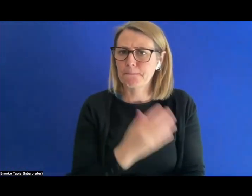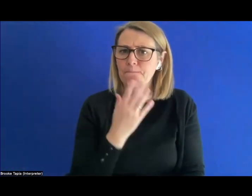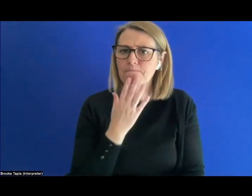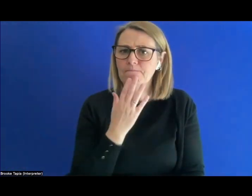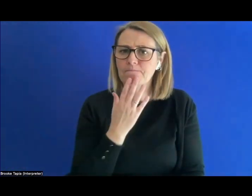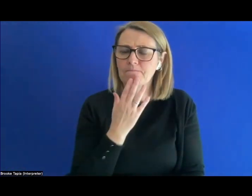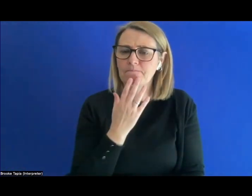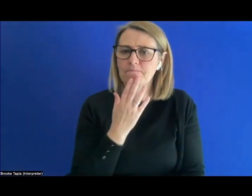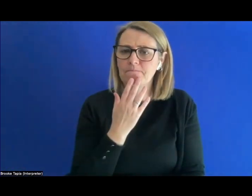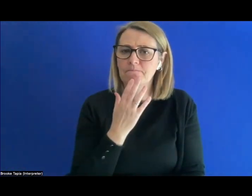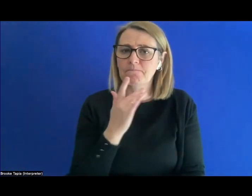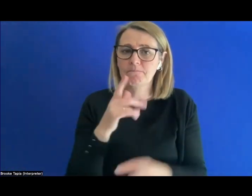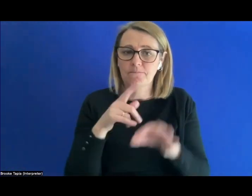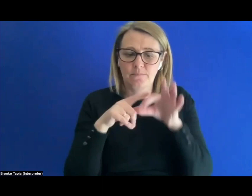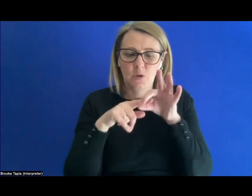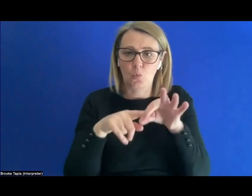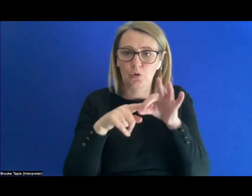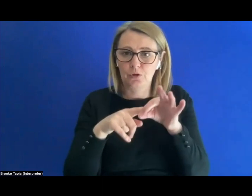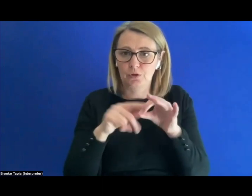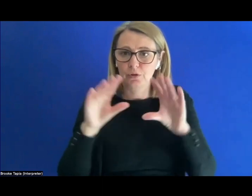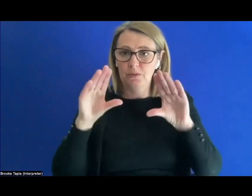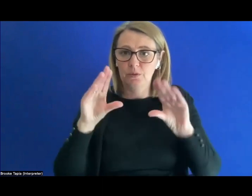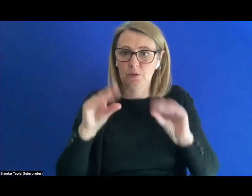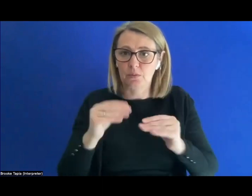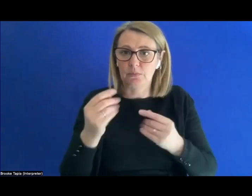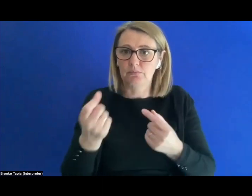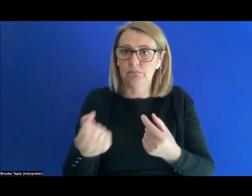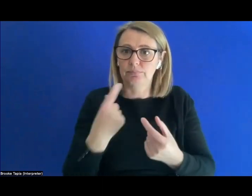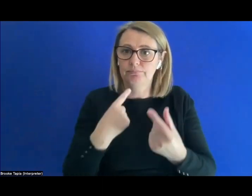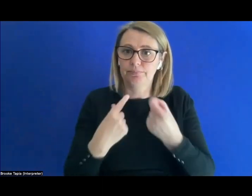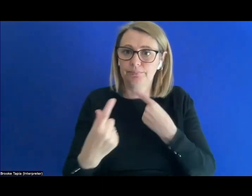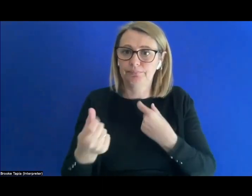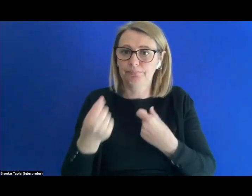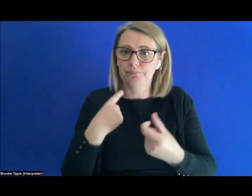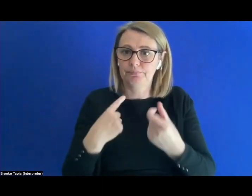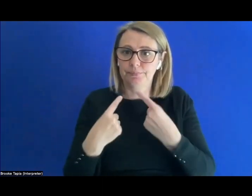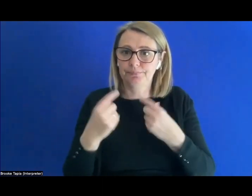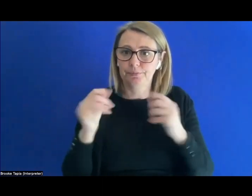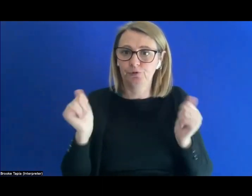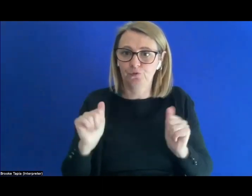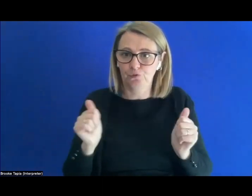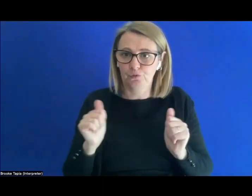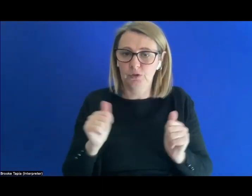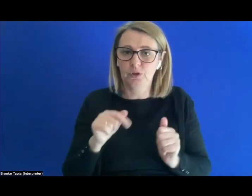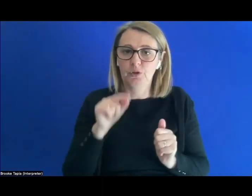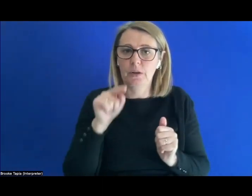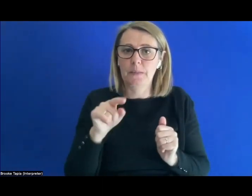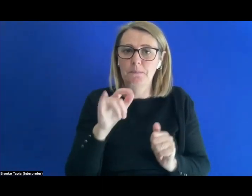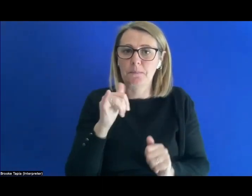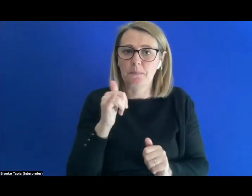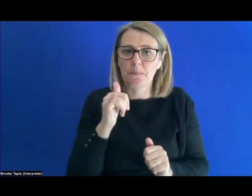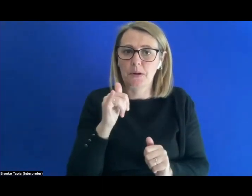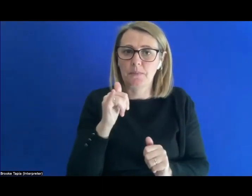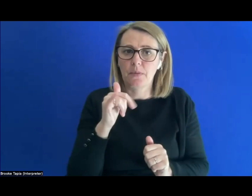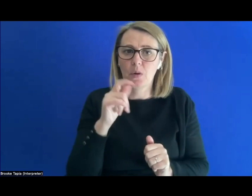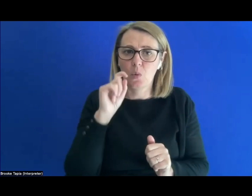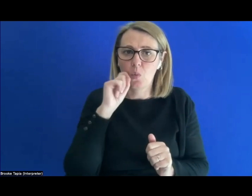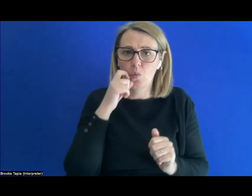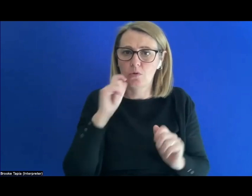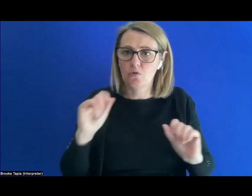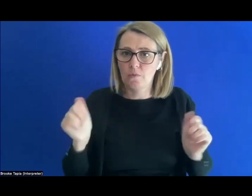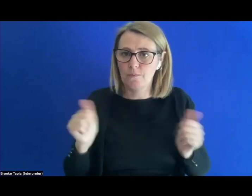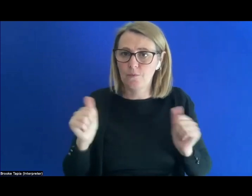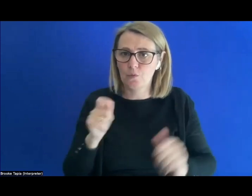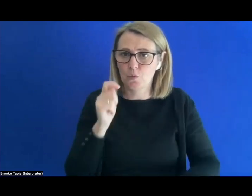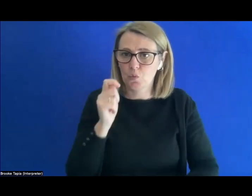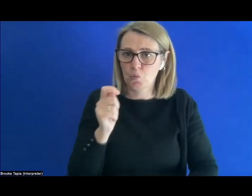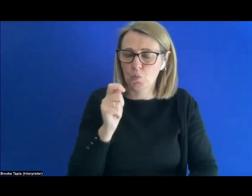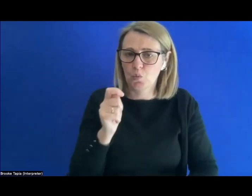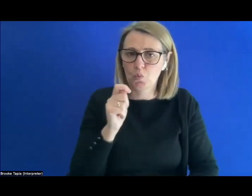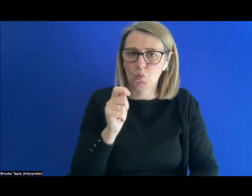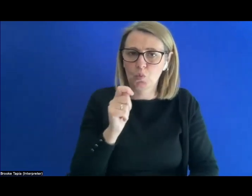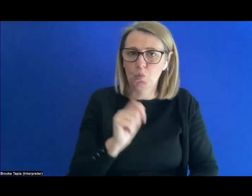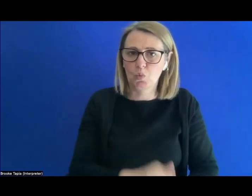Our questions have stopped rolling in, so I will probably start to wind up.